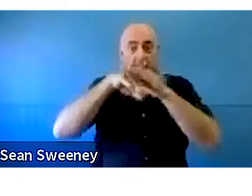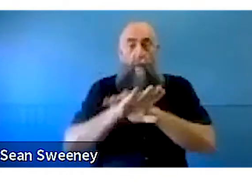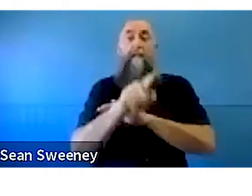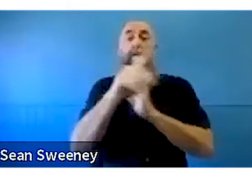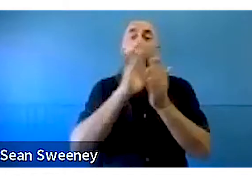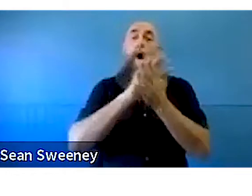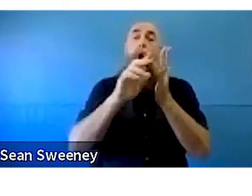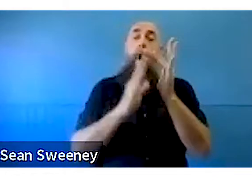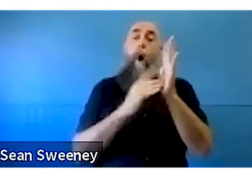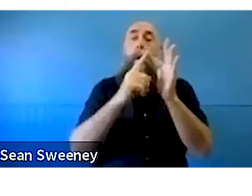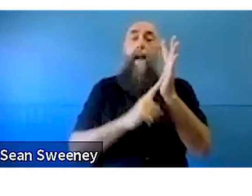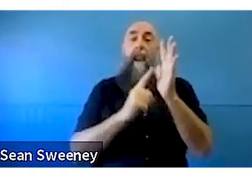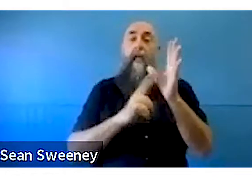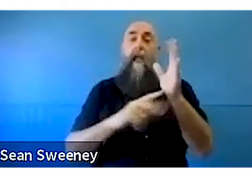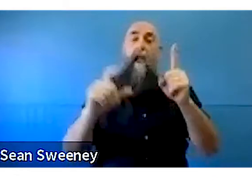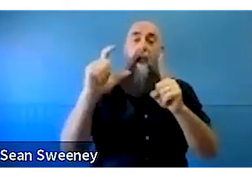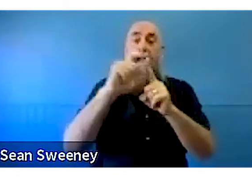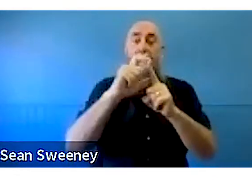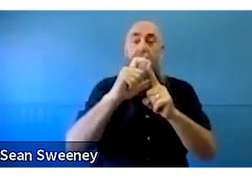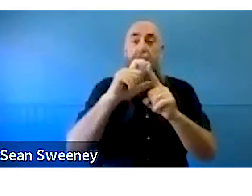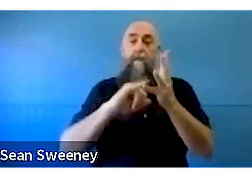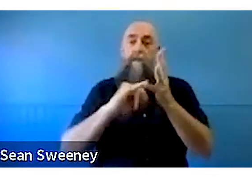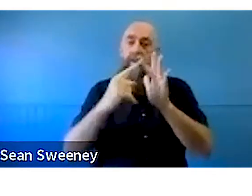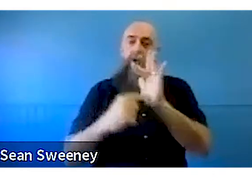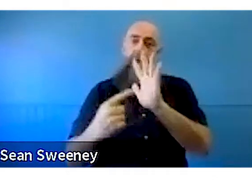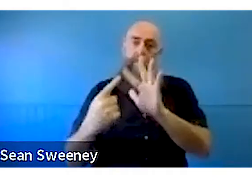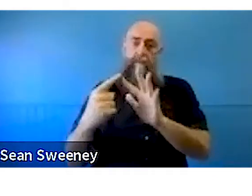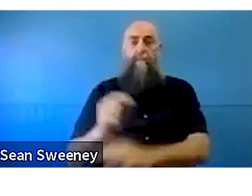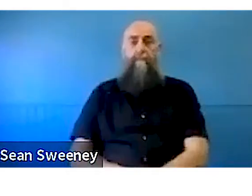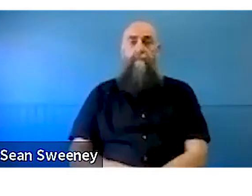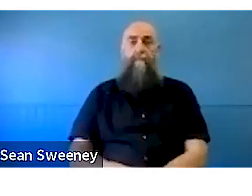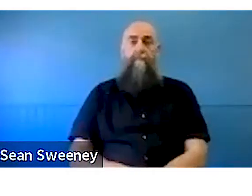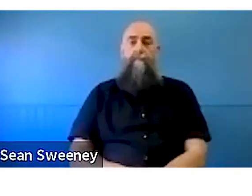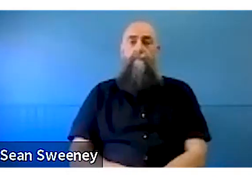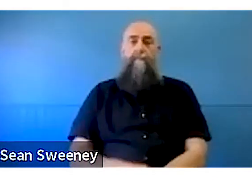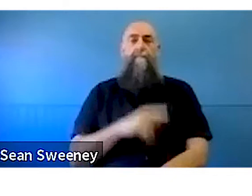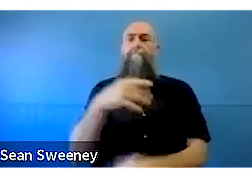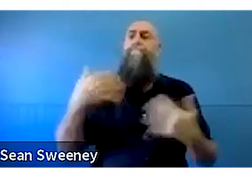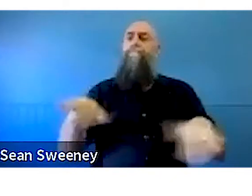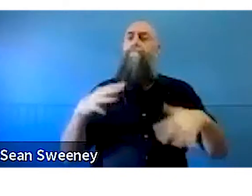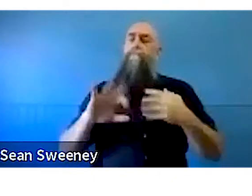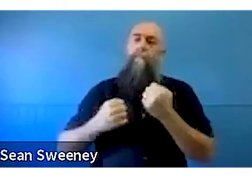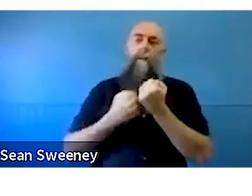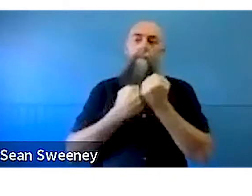He is well supported. His death.--- He is deaf.